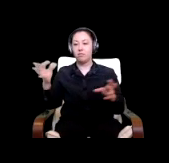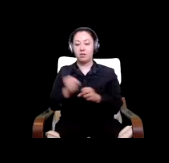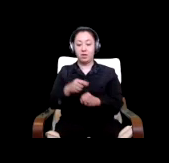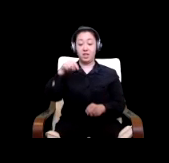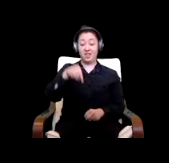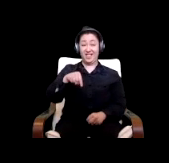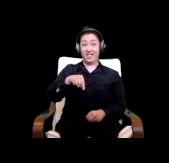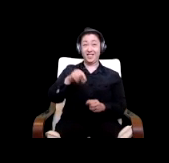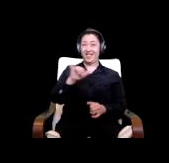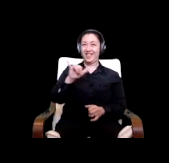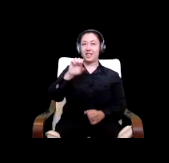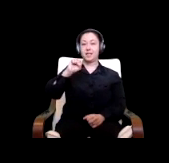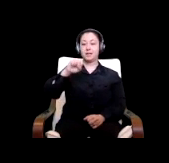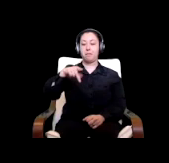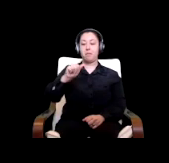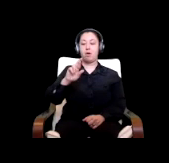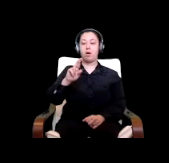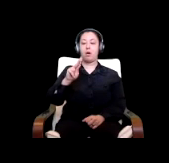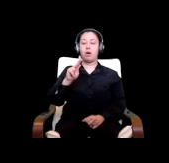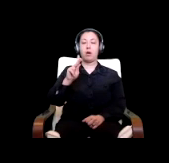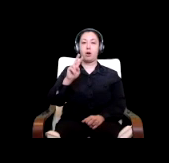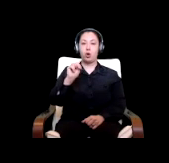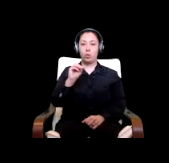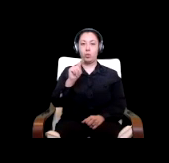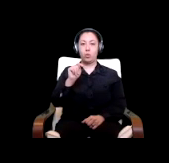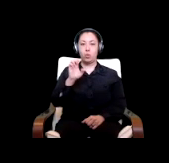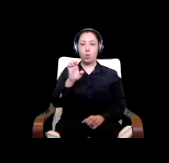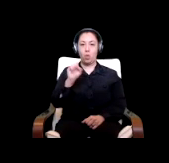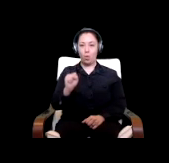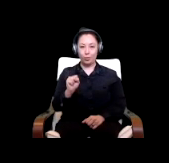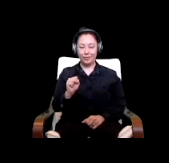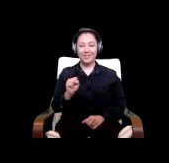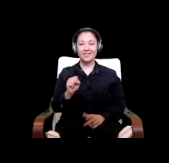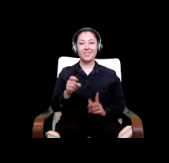version and if you want to look more into it, there are